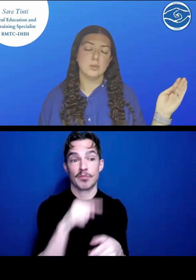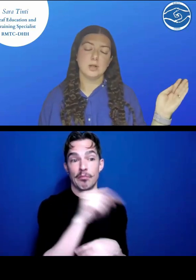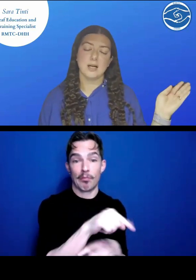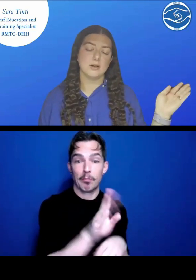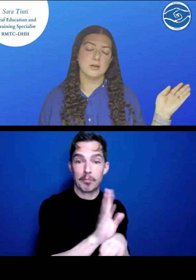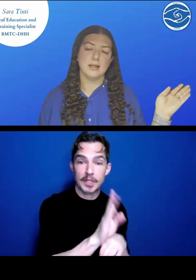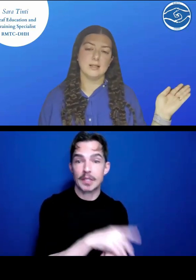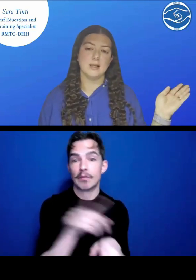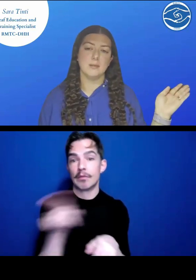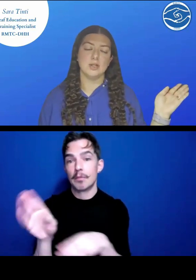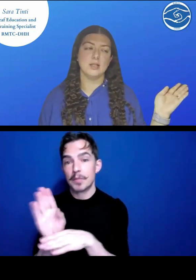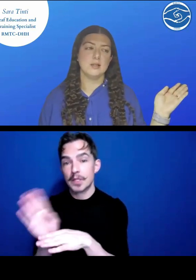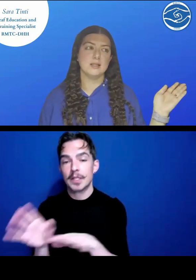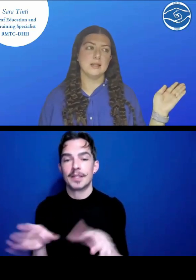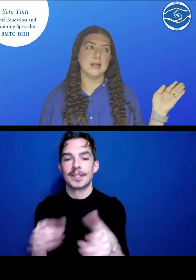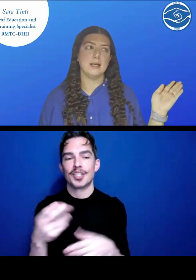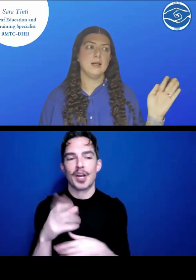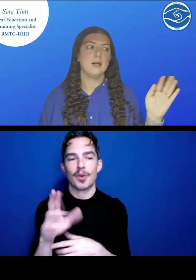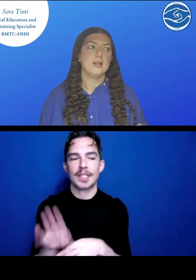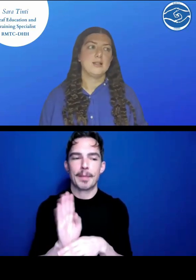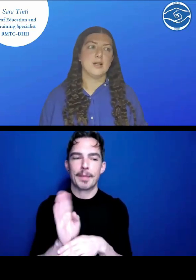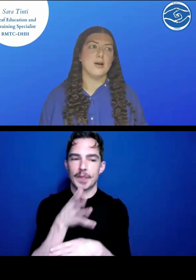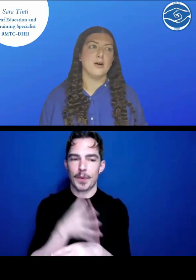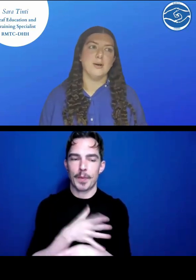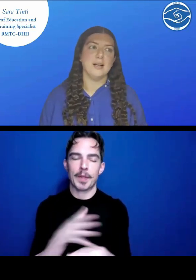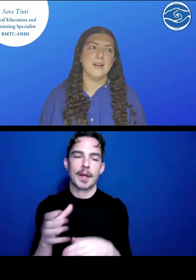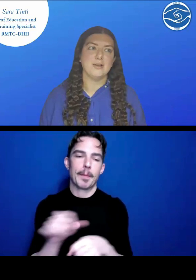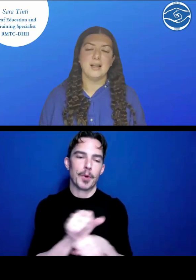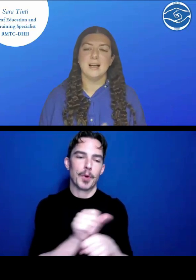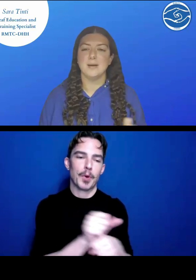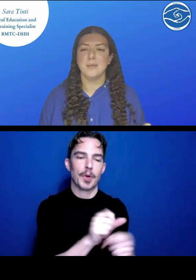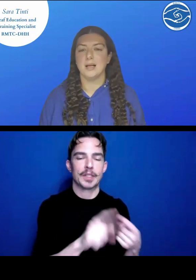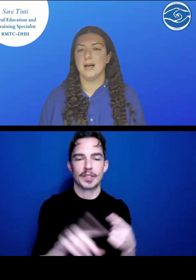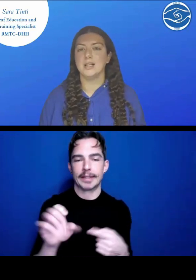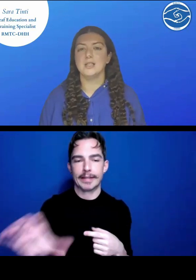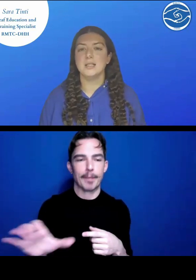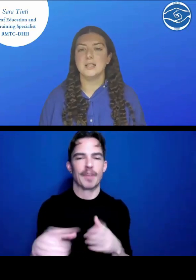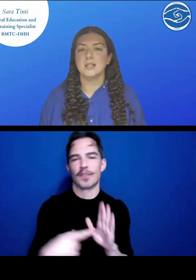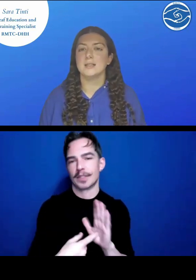often booked out till like December. She's a busy lady. So if you're like, man, I just need to talk